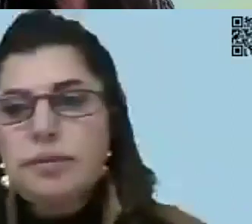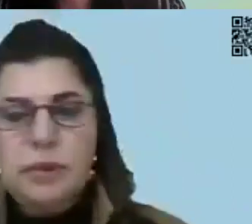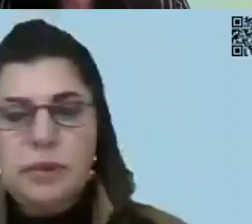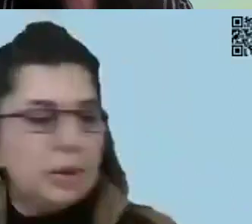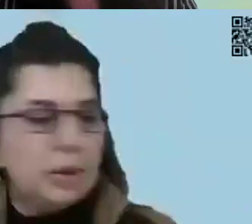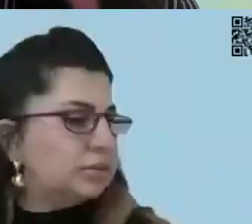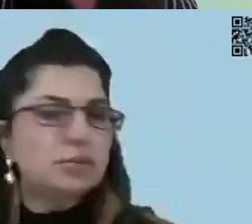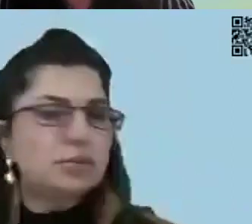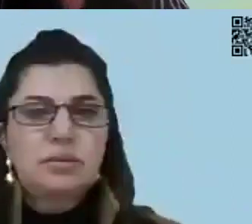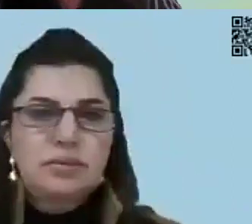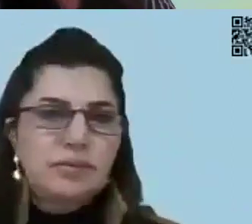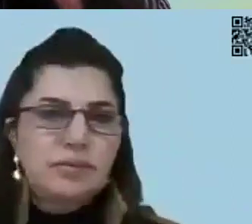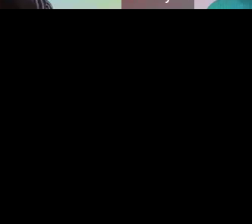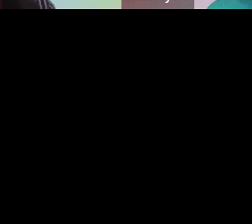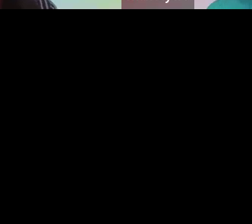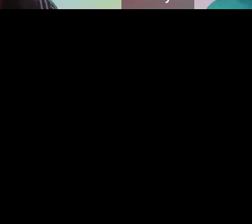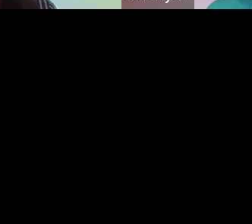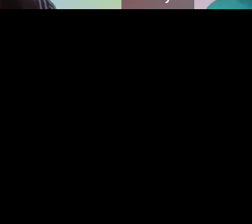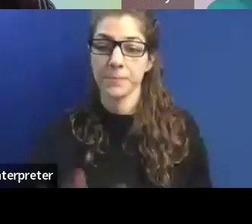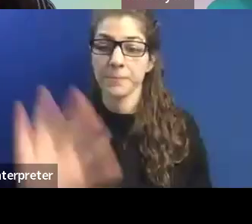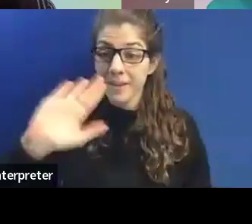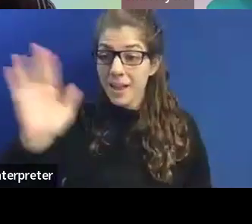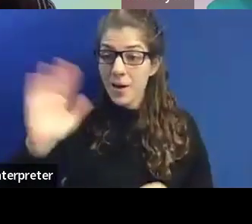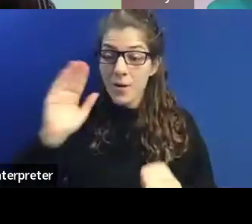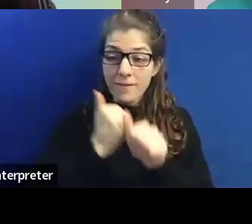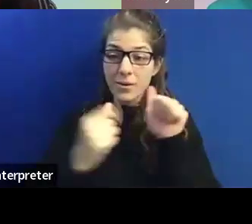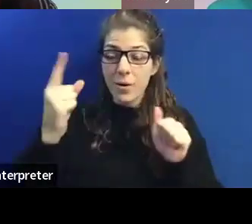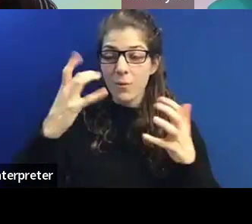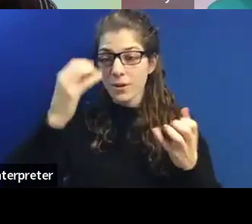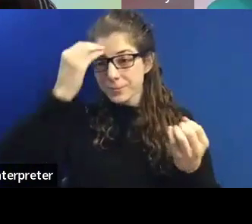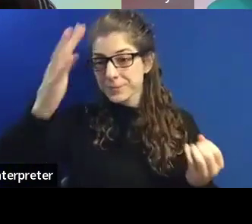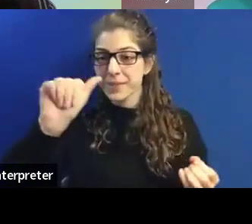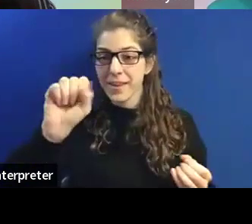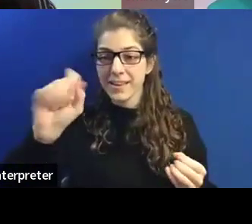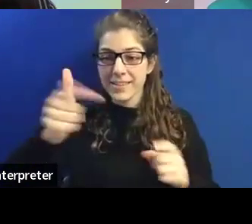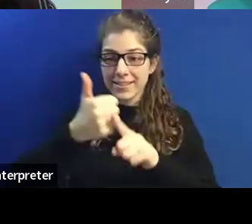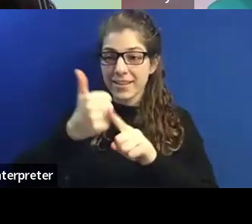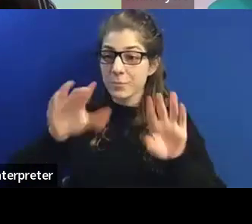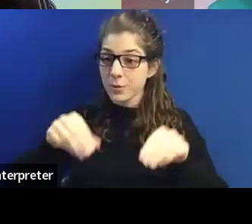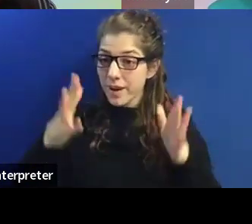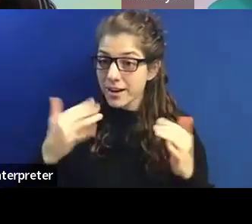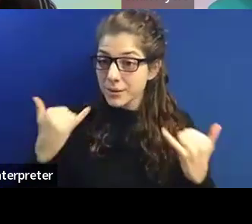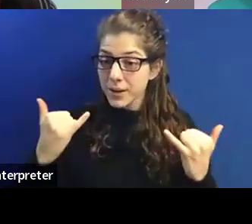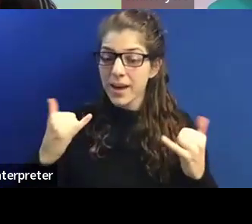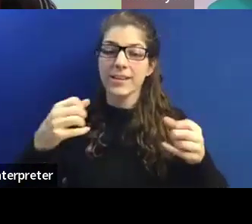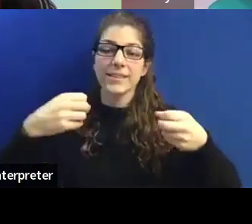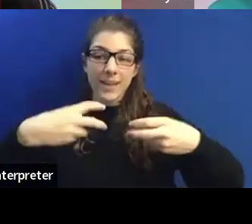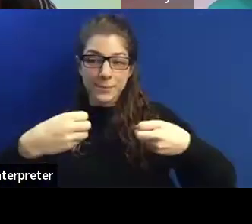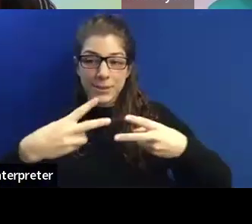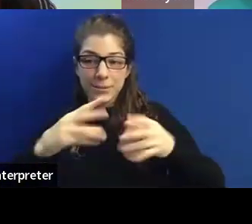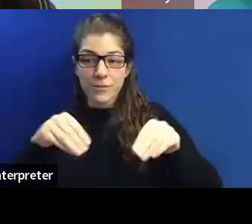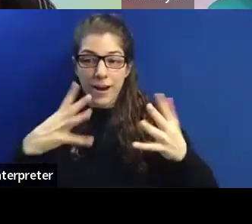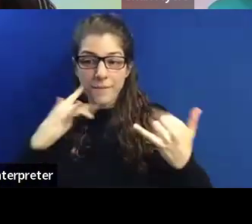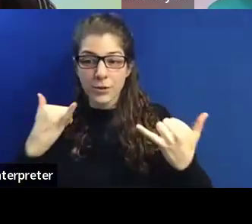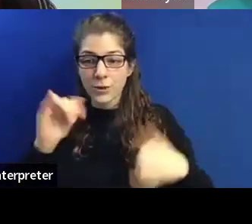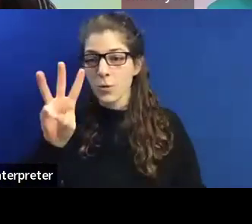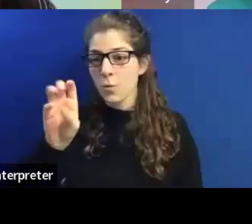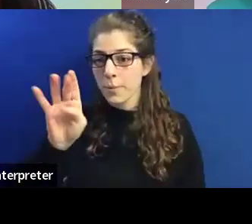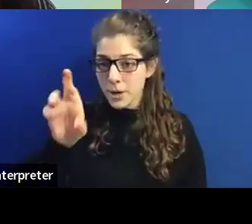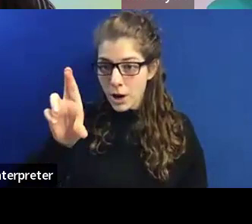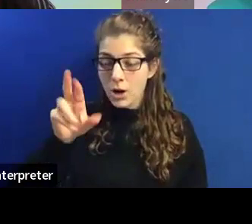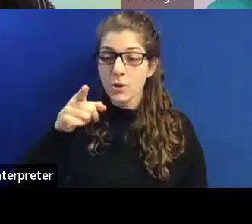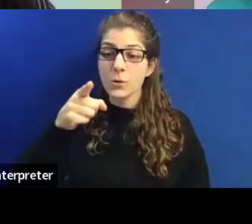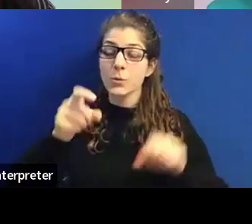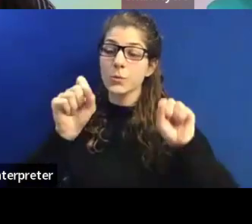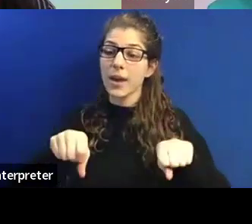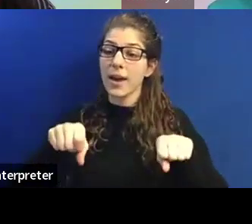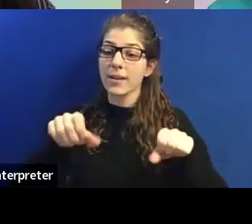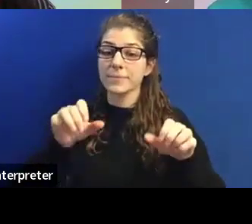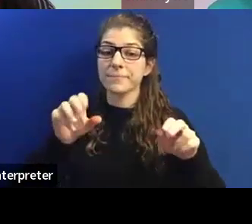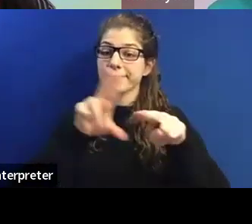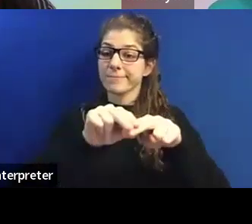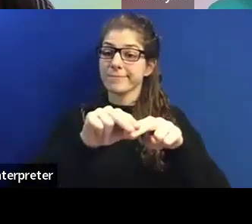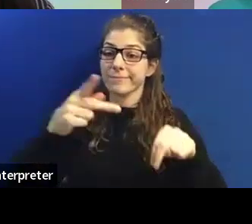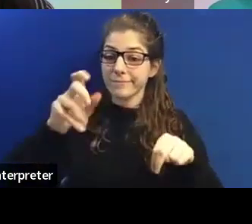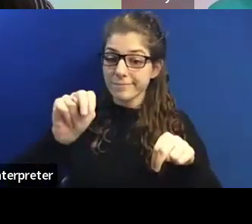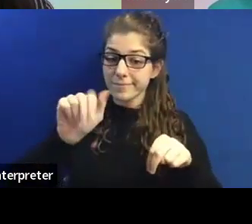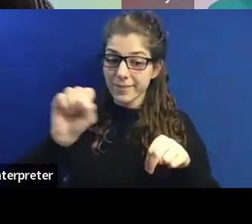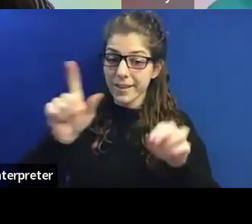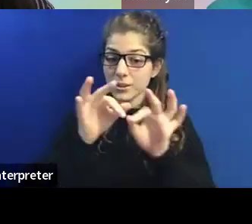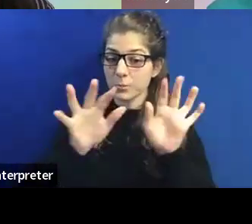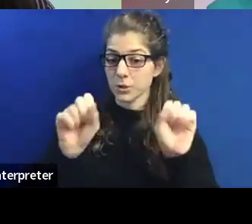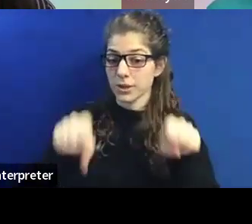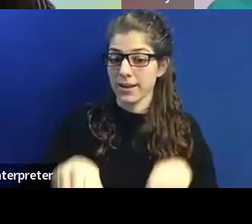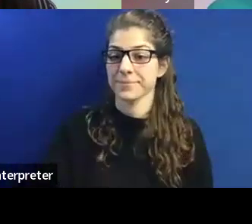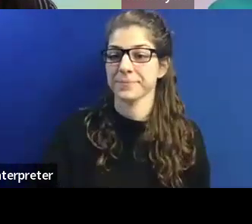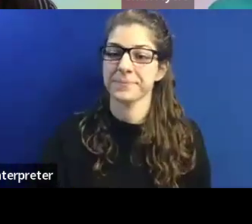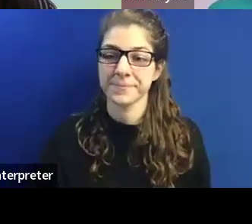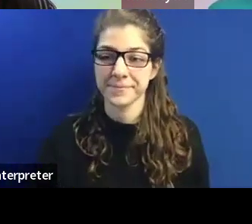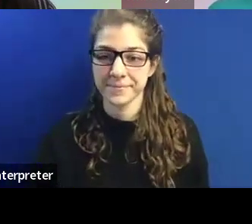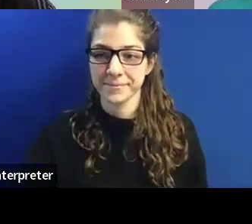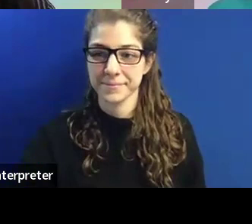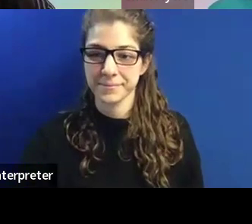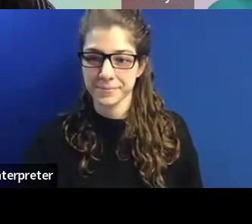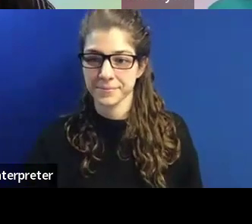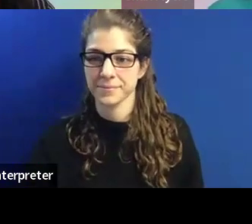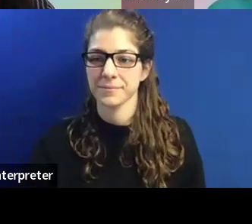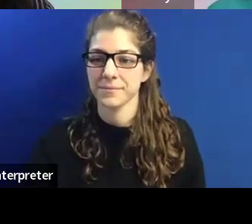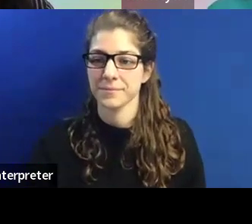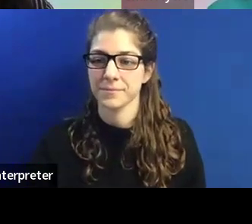Hello, everyone. Just want to let everyone know that ASL will be provided, and captioning is also provided for today's webinar. You are able to pin the ASL interpreter.